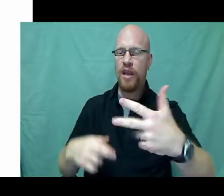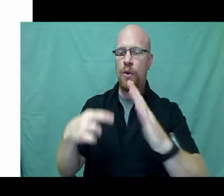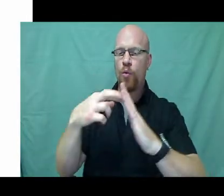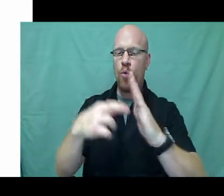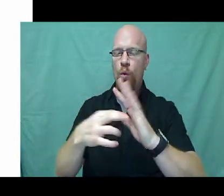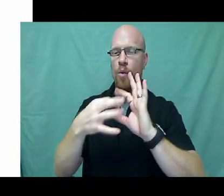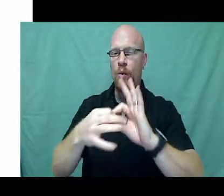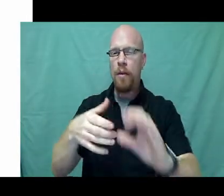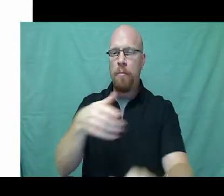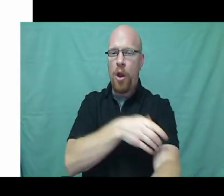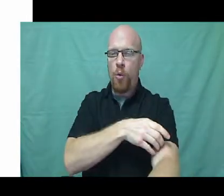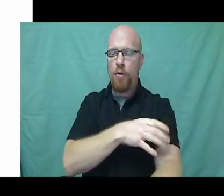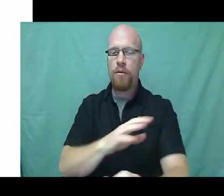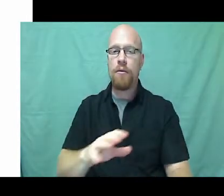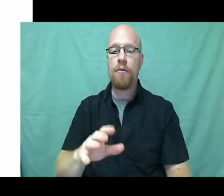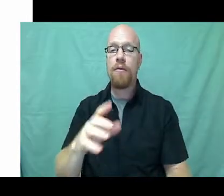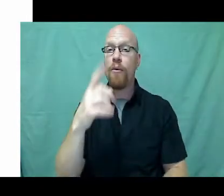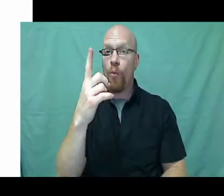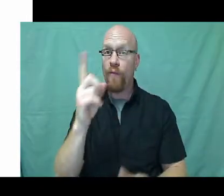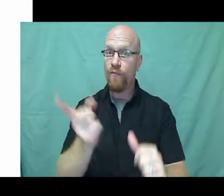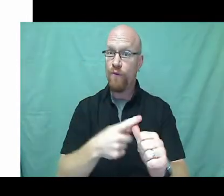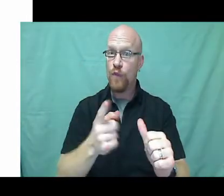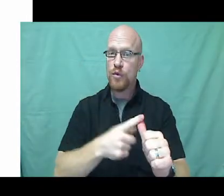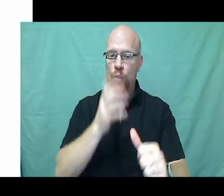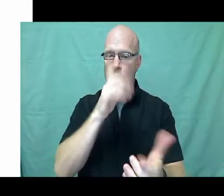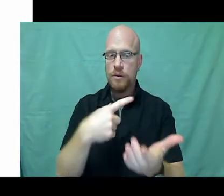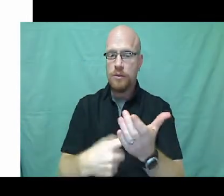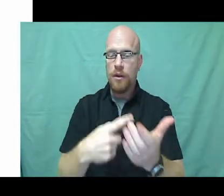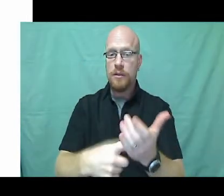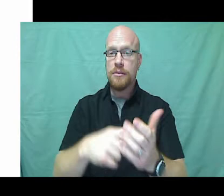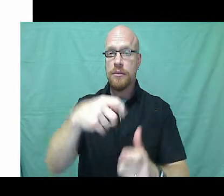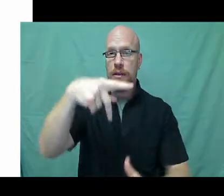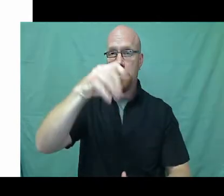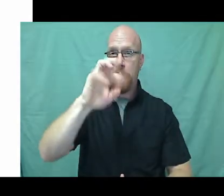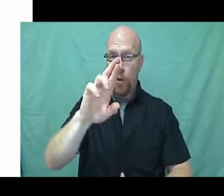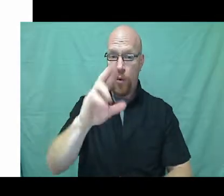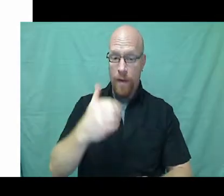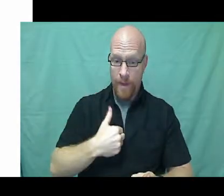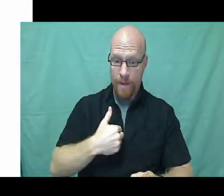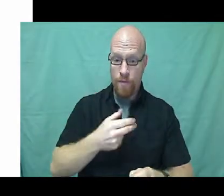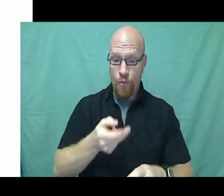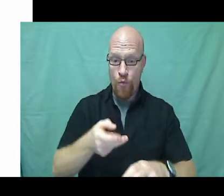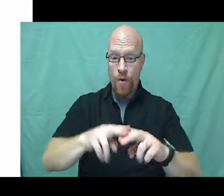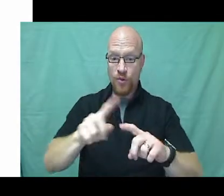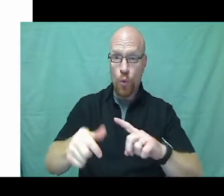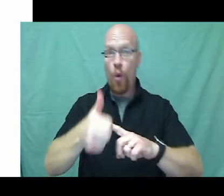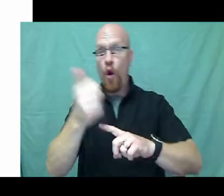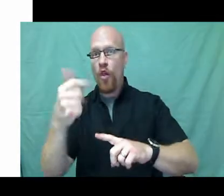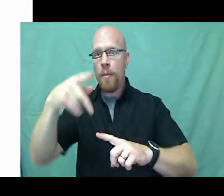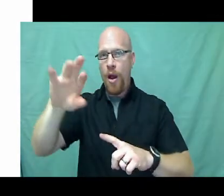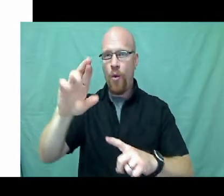There are three power rules related to exponents. First, we're going to discuss when we have the case